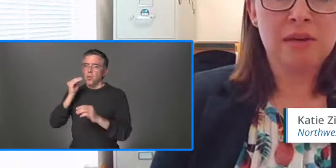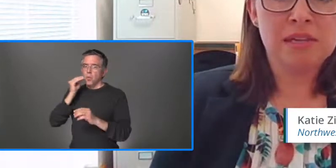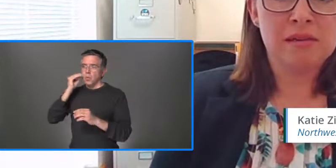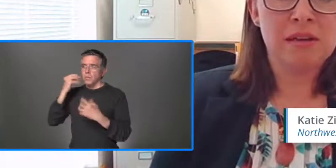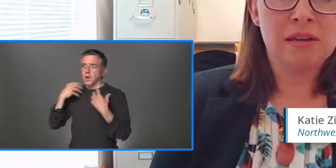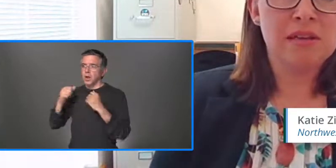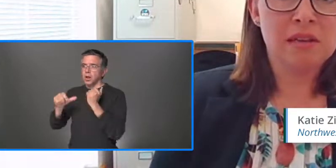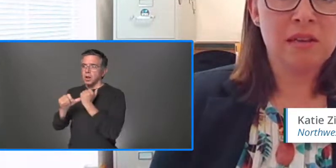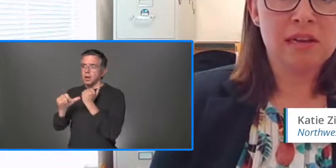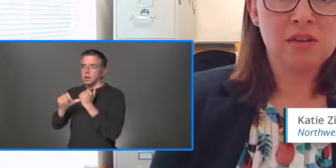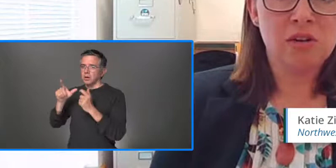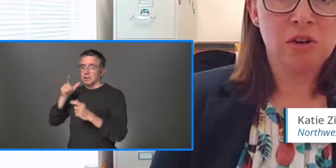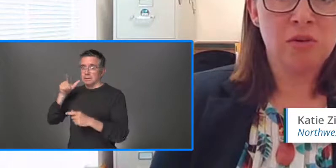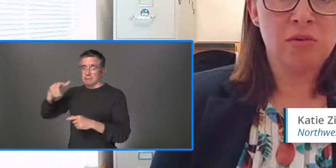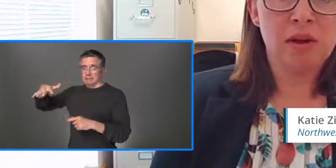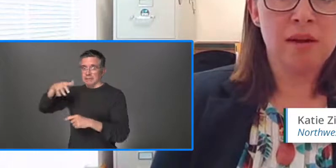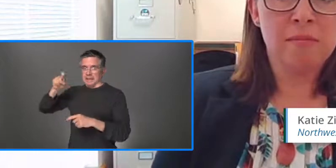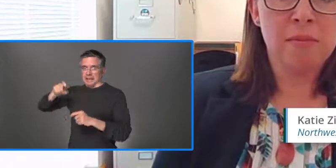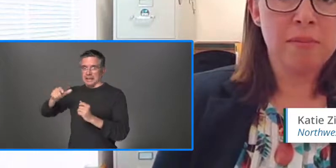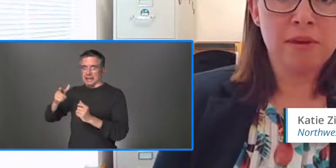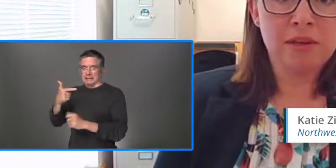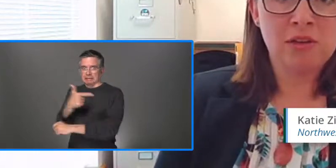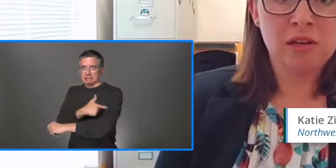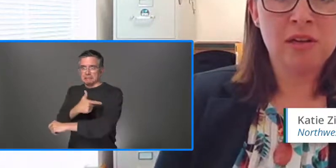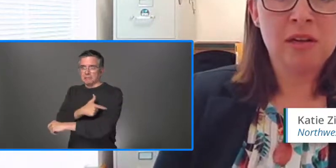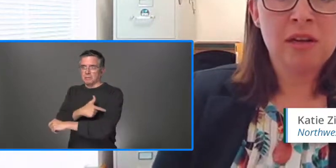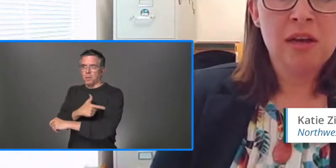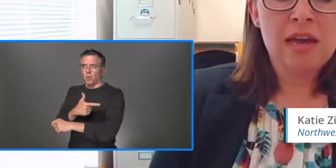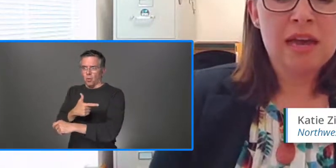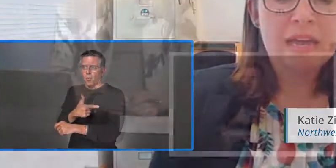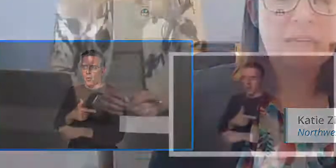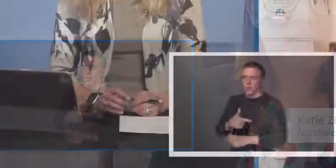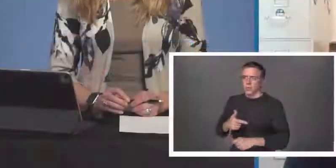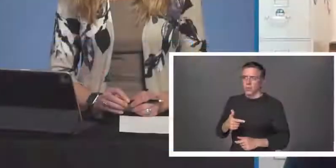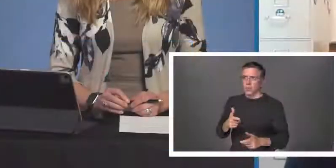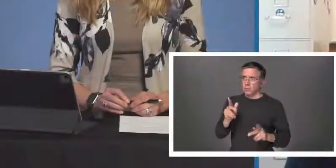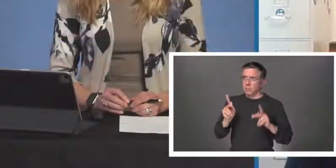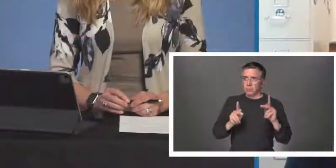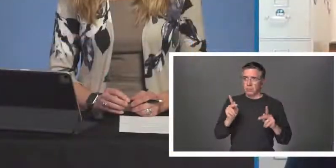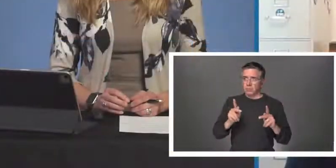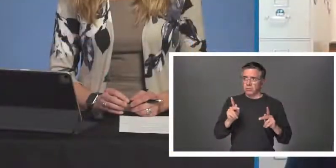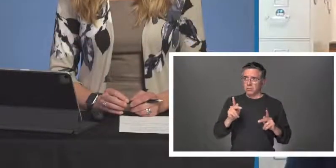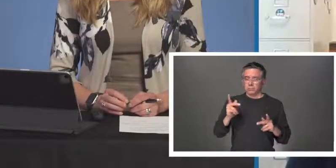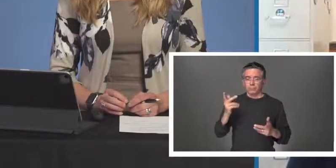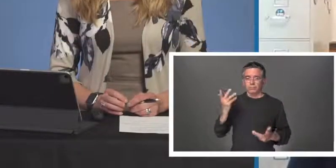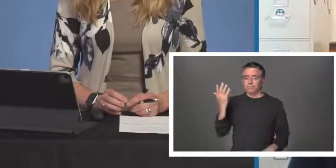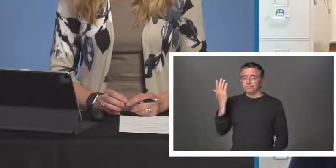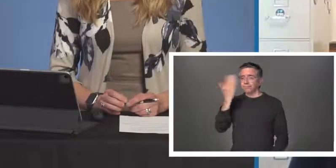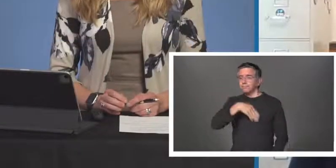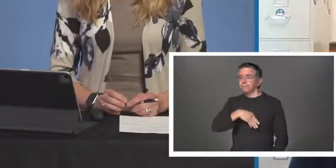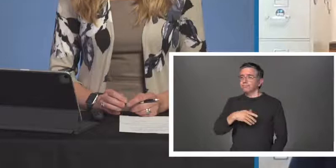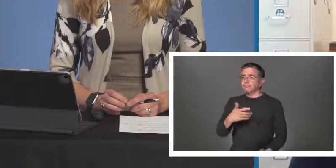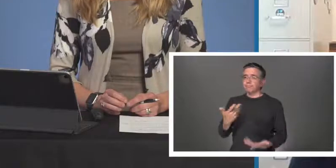because it is a lesser-known population. And then getting that access for them